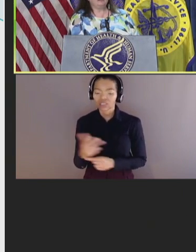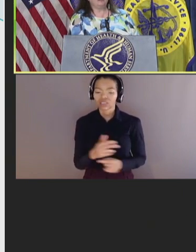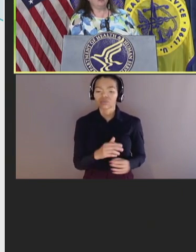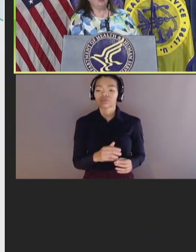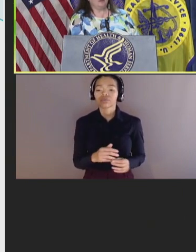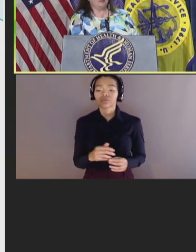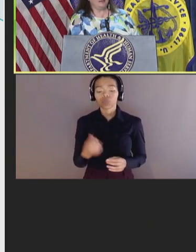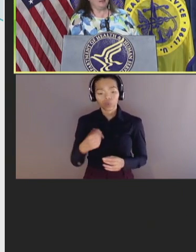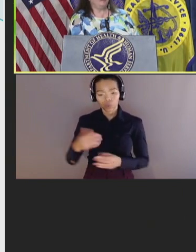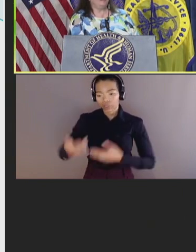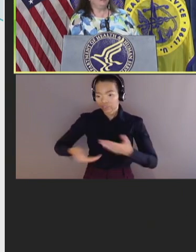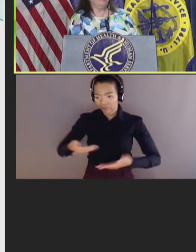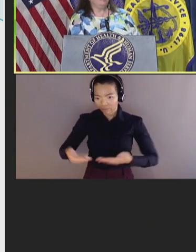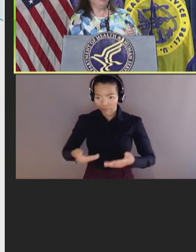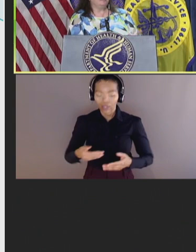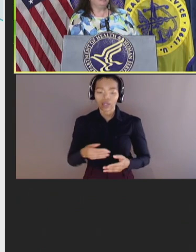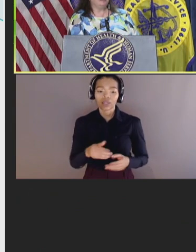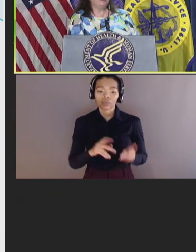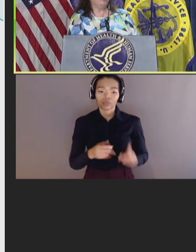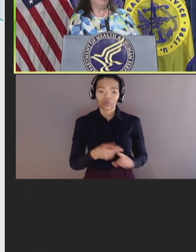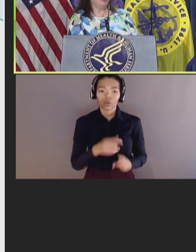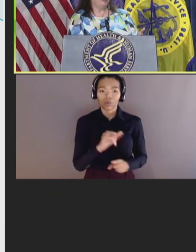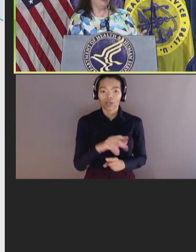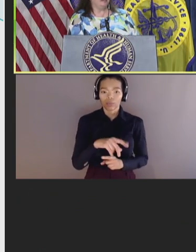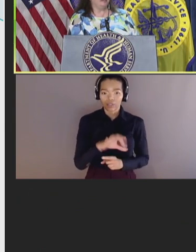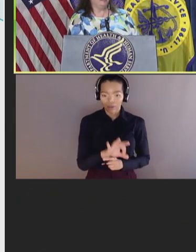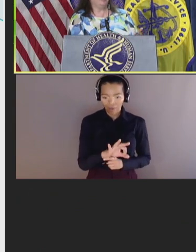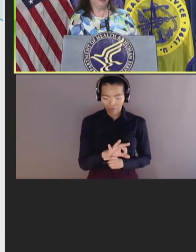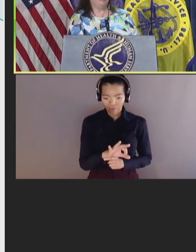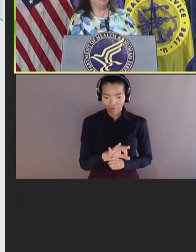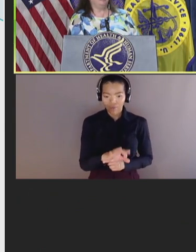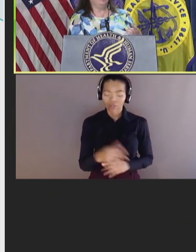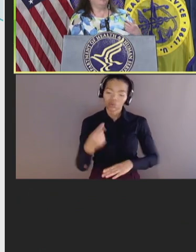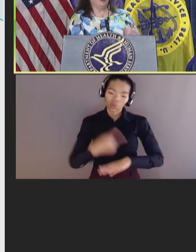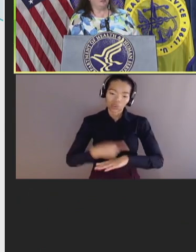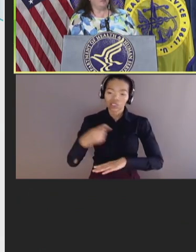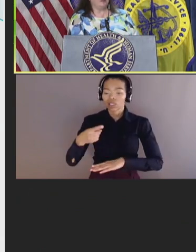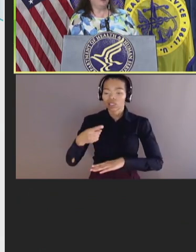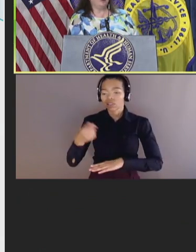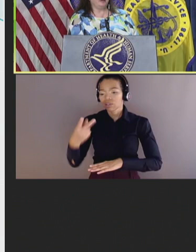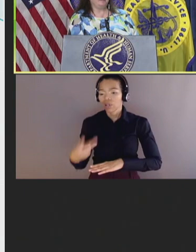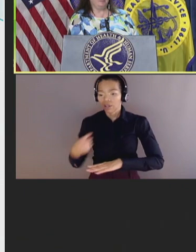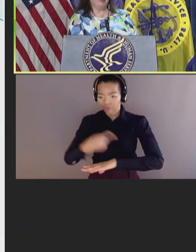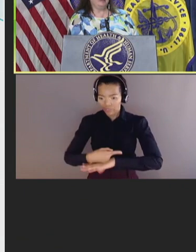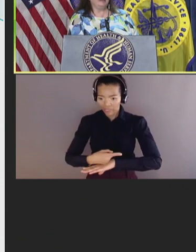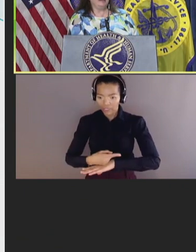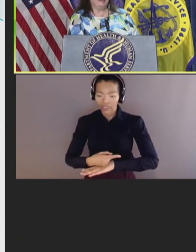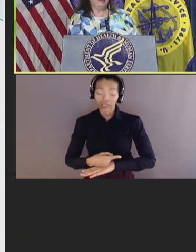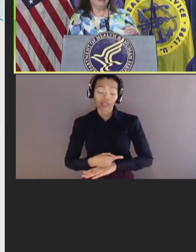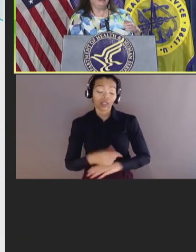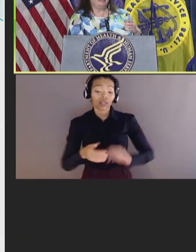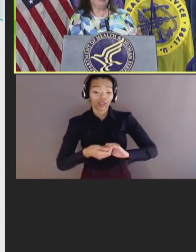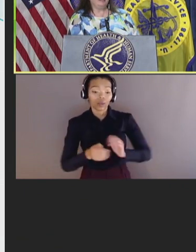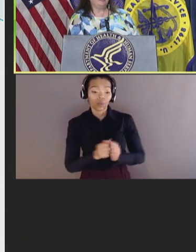of IPF to come together for either a day or half a day with my program people. And it gives them an